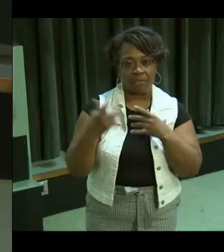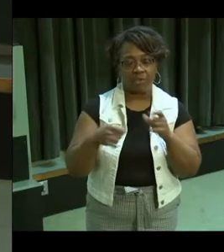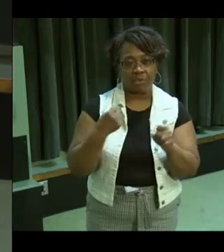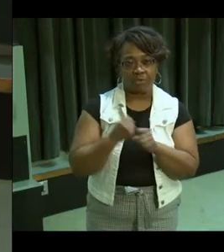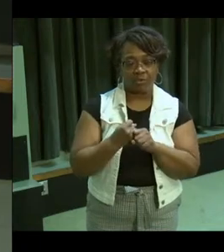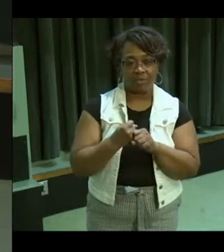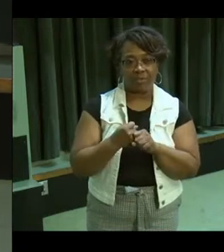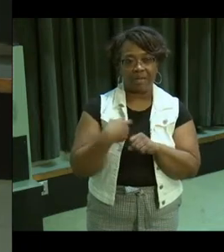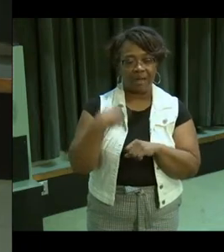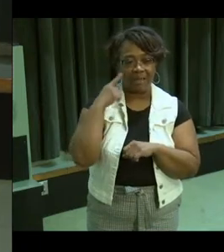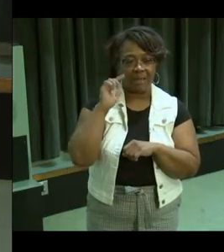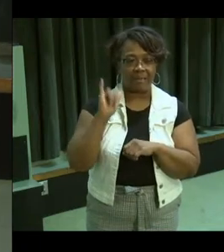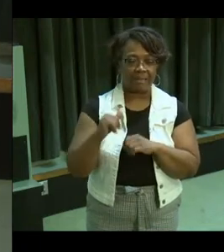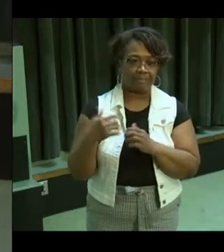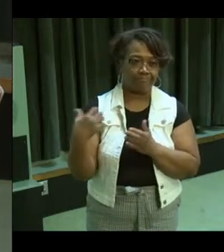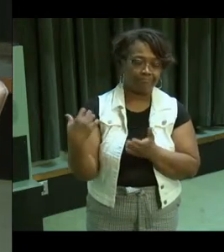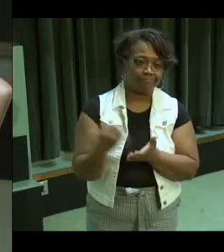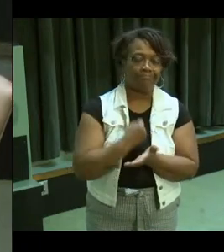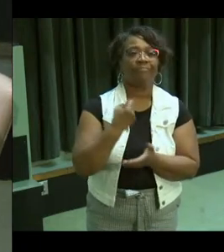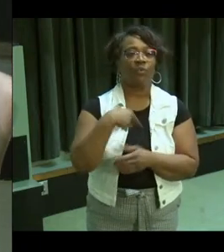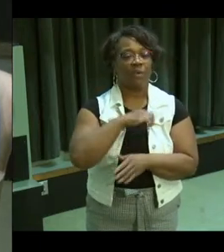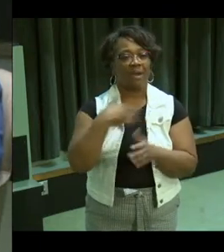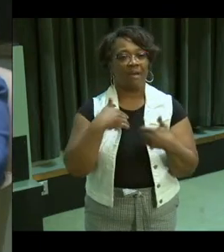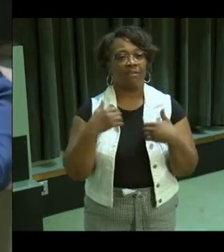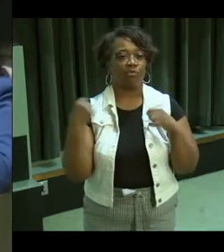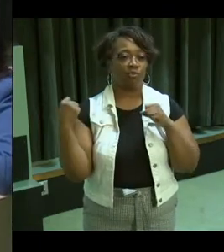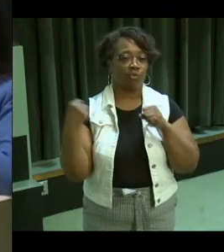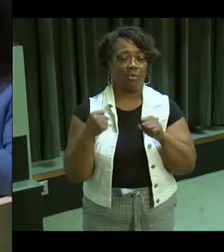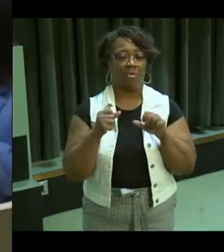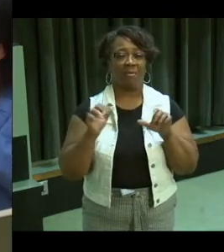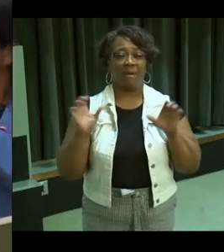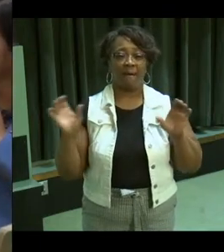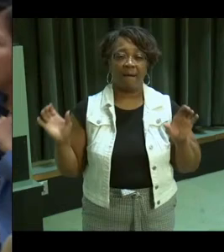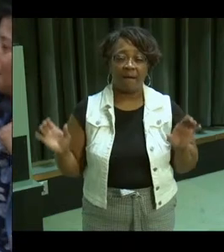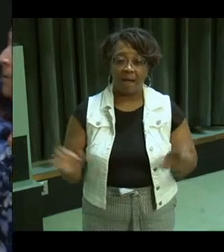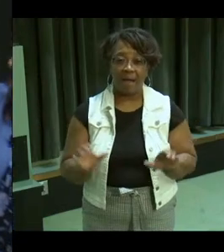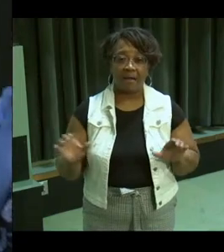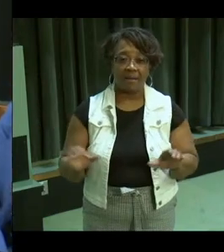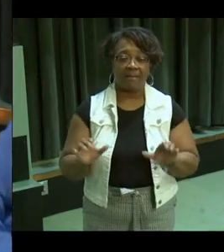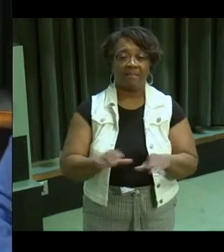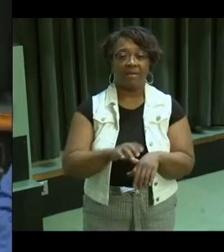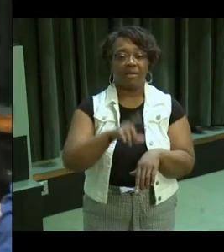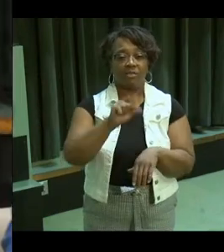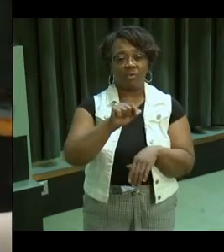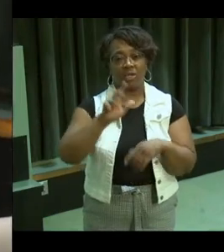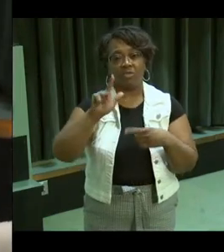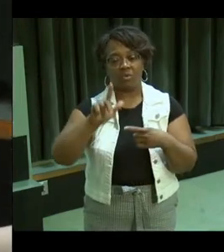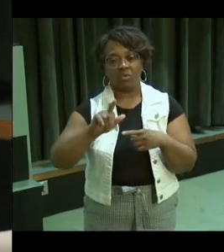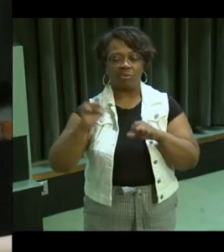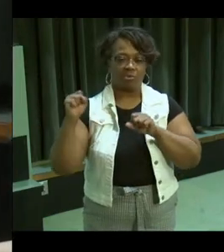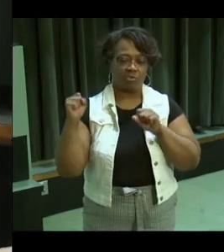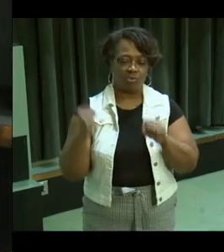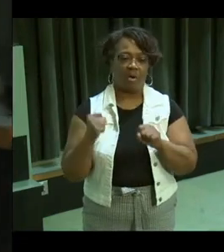years. I think that's